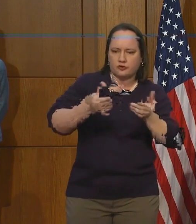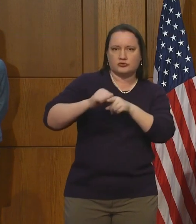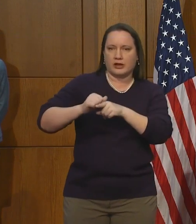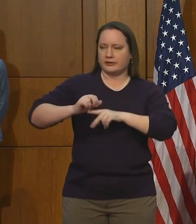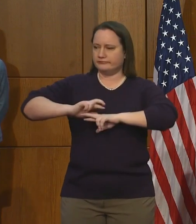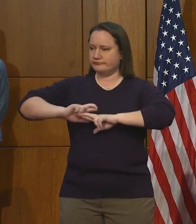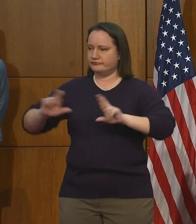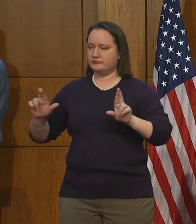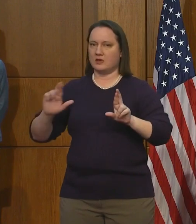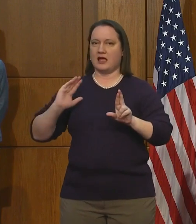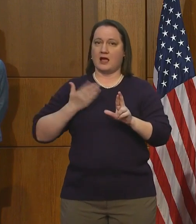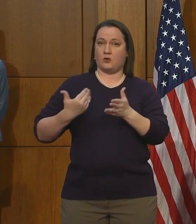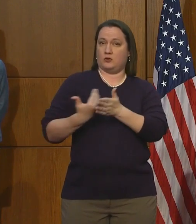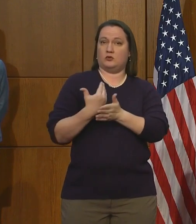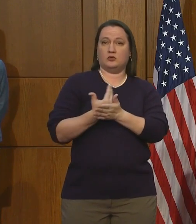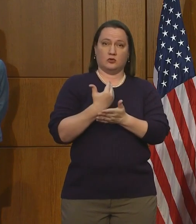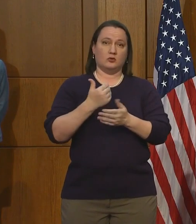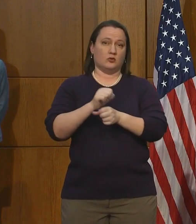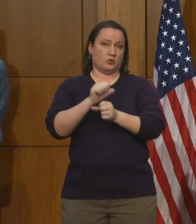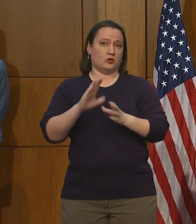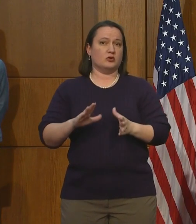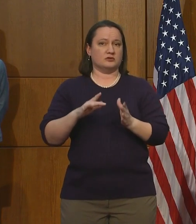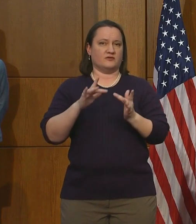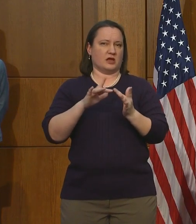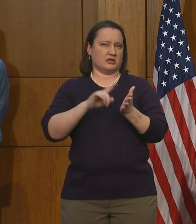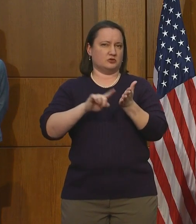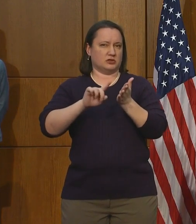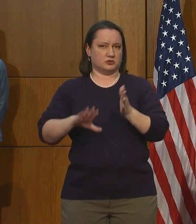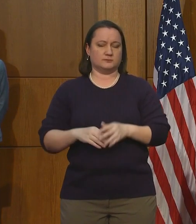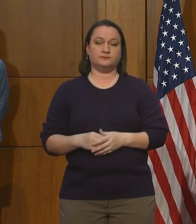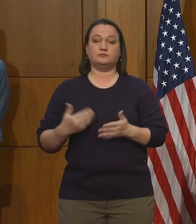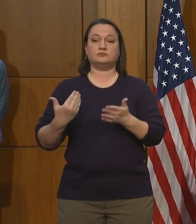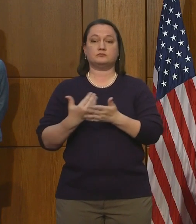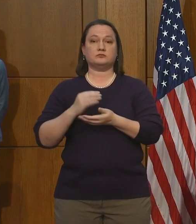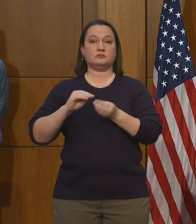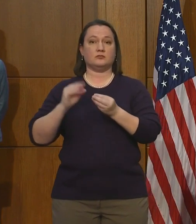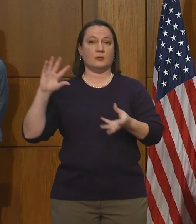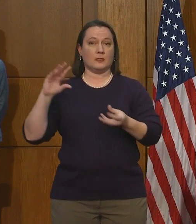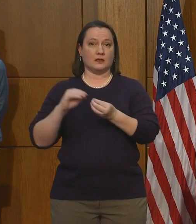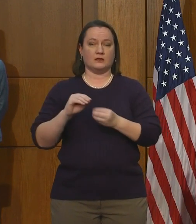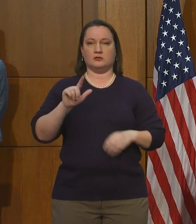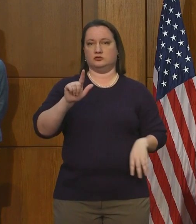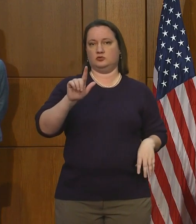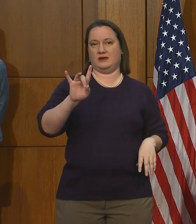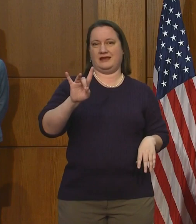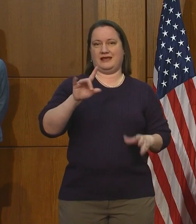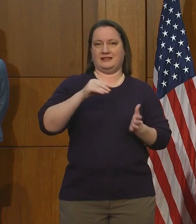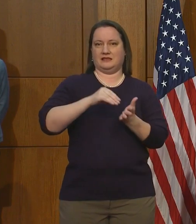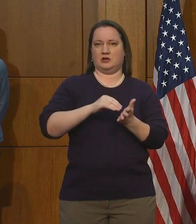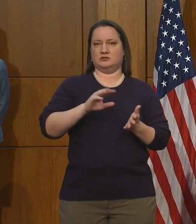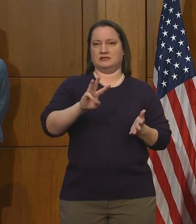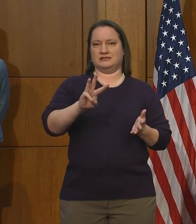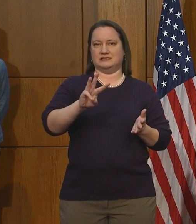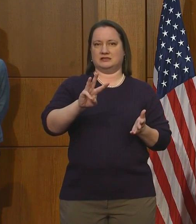BACKGROUND INVESTIGATIONS AND